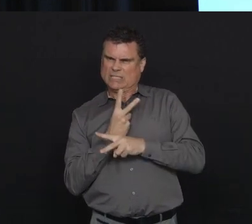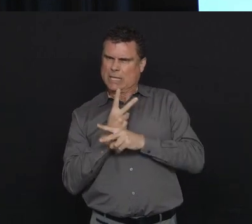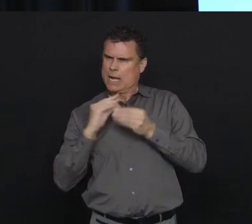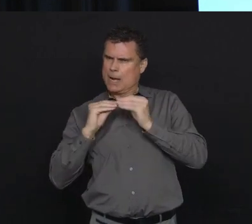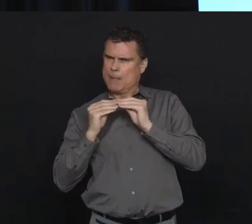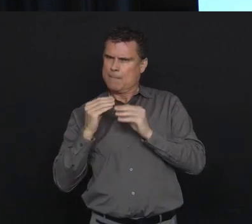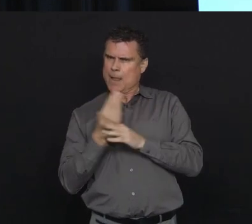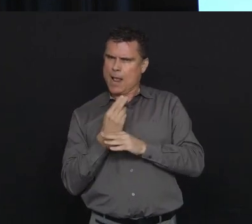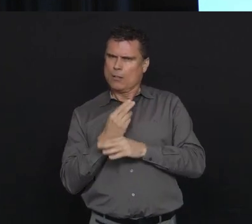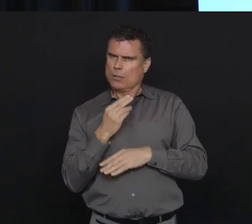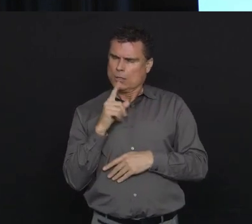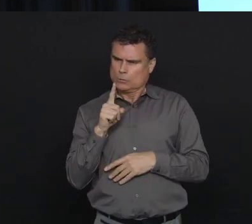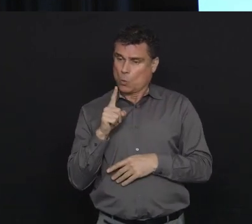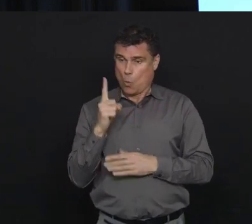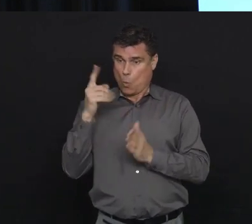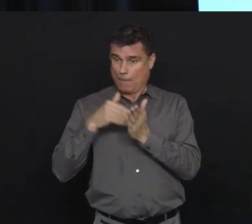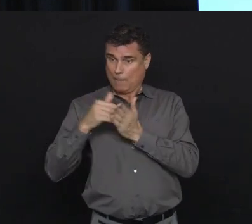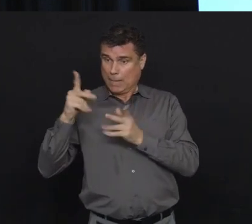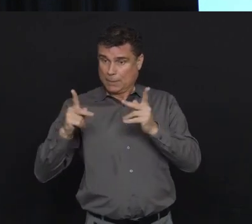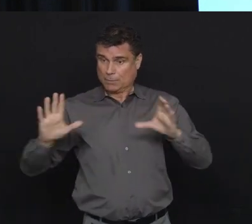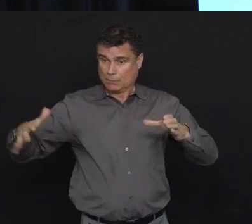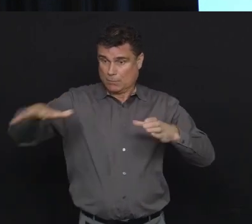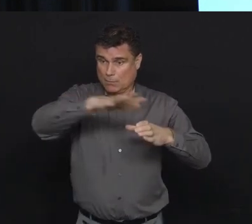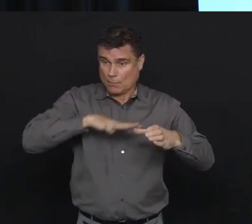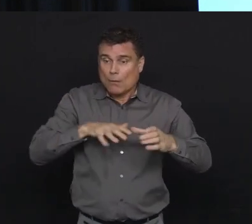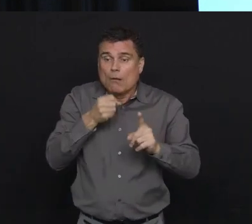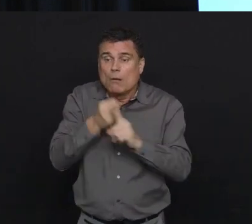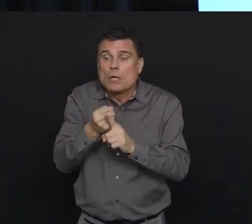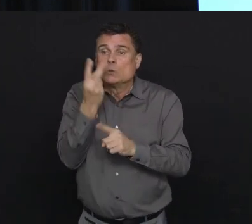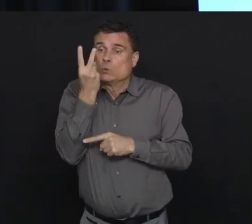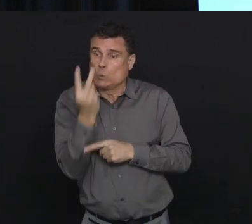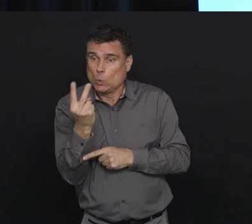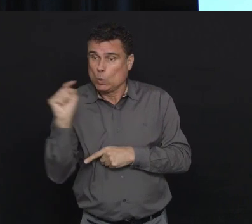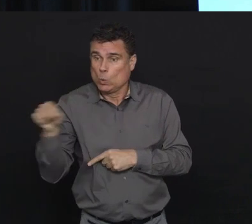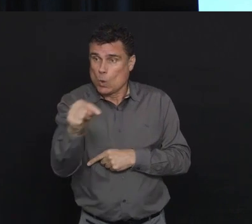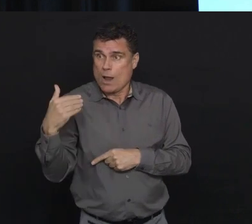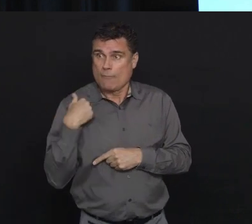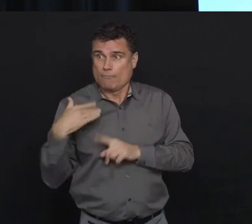when you have low numbers, things can